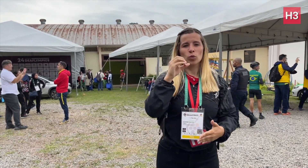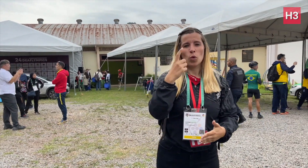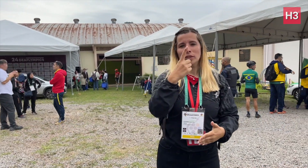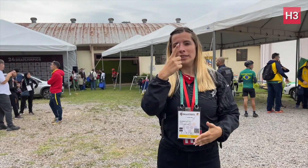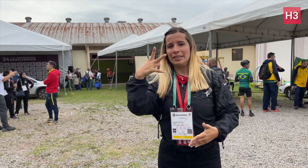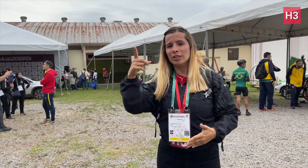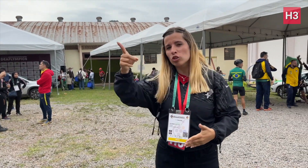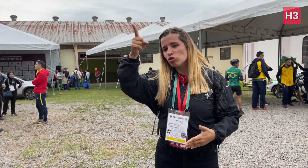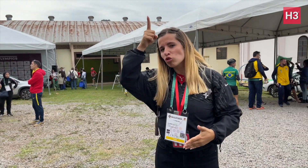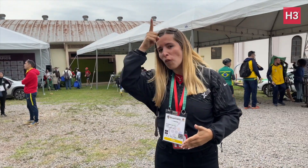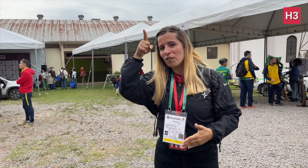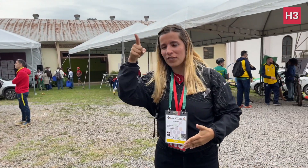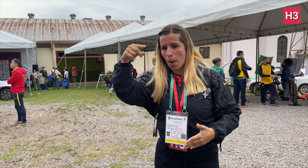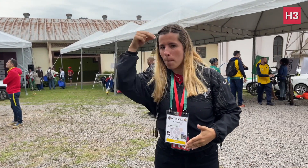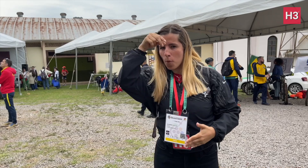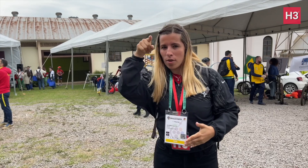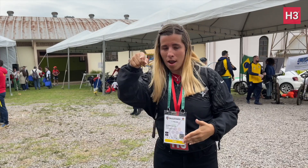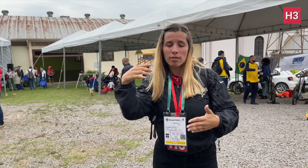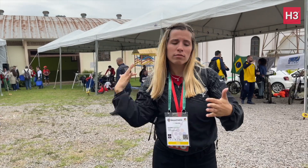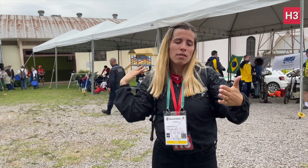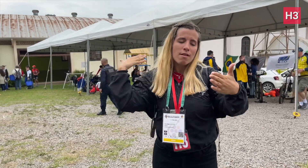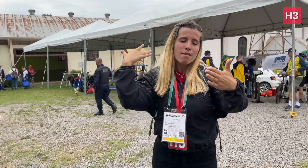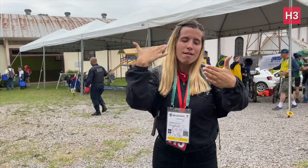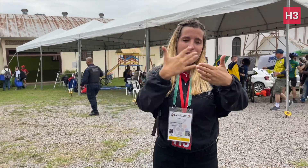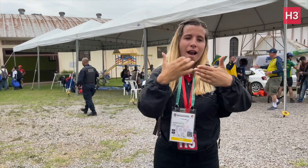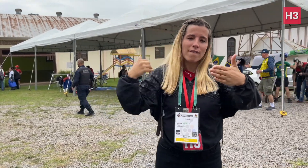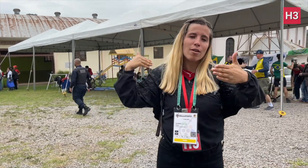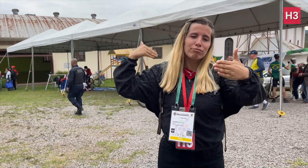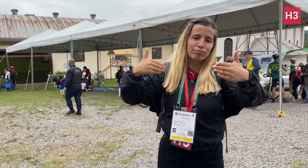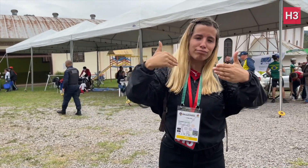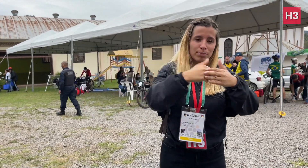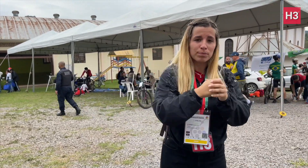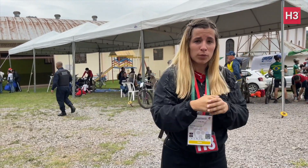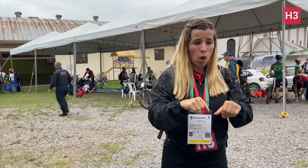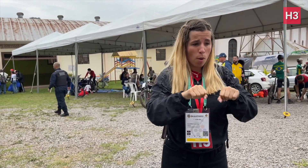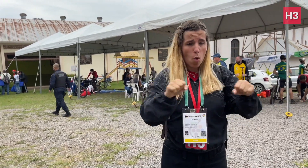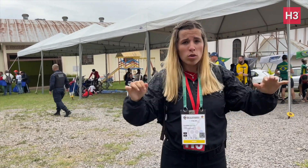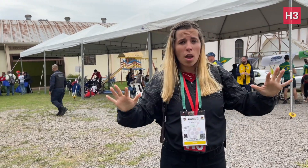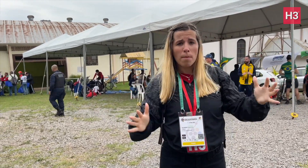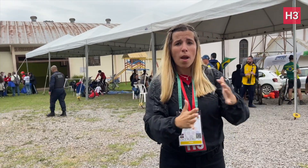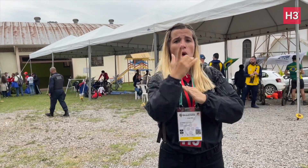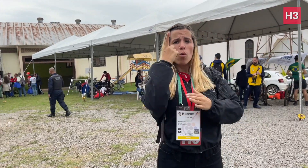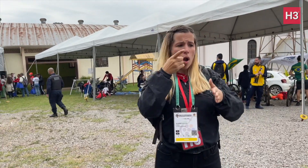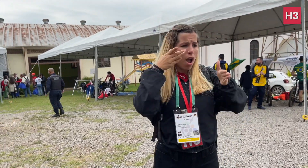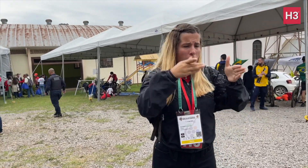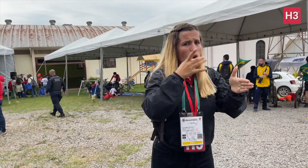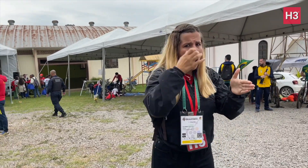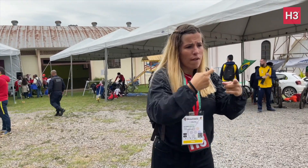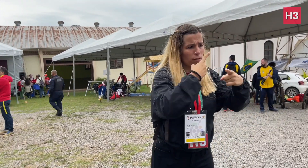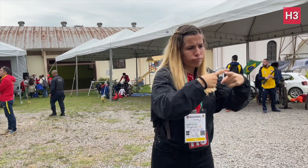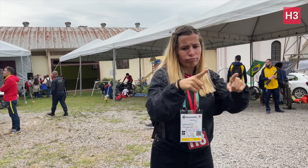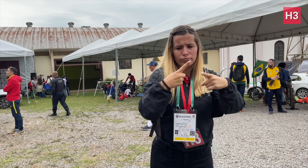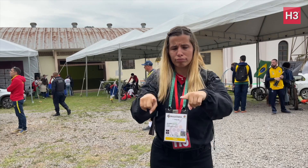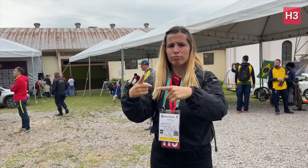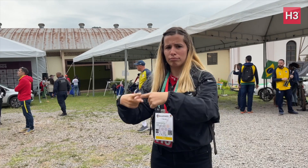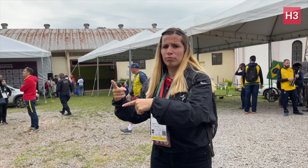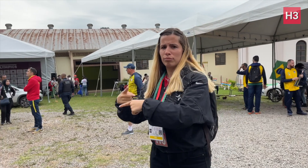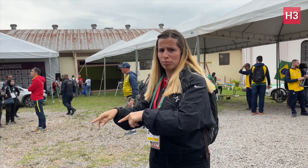at the 2013 Summer Deaflympics in Bulgaria. Mountain biking includes several types of events.